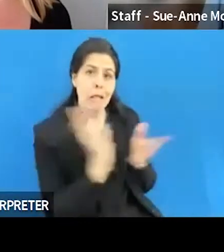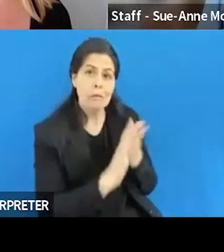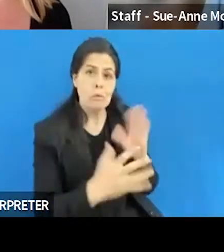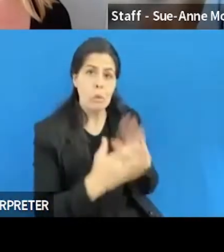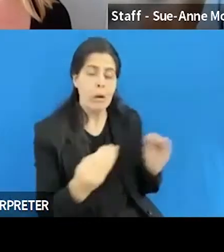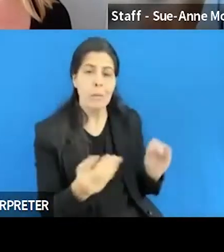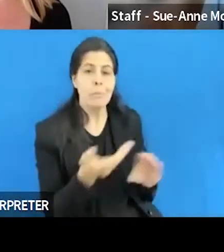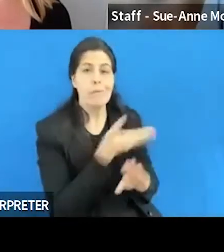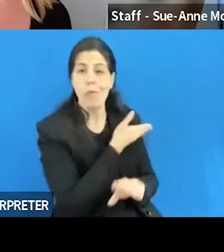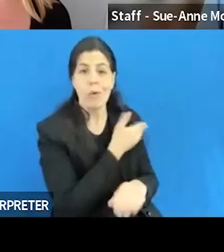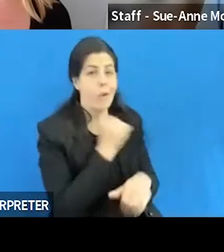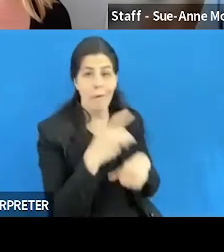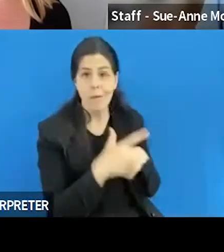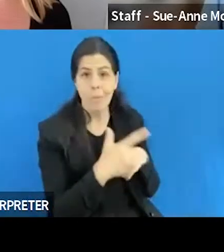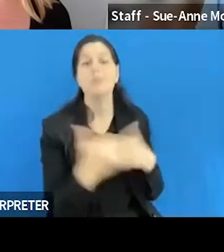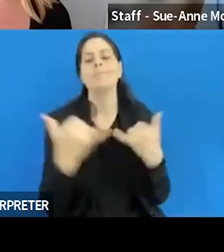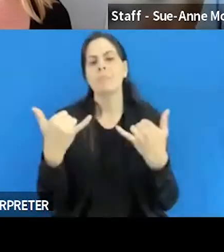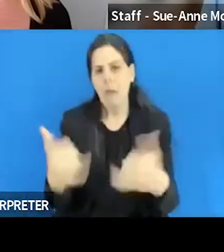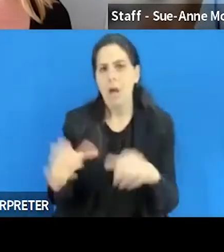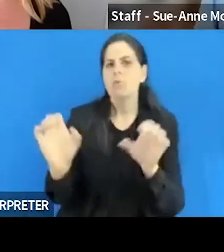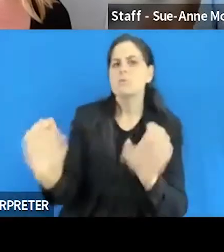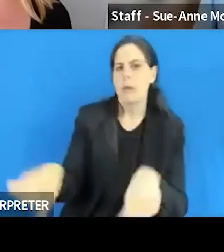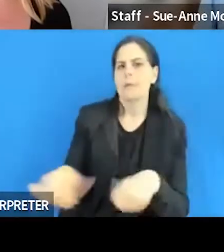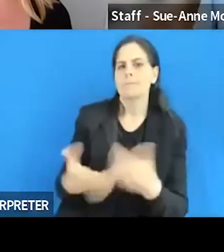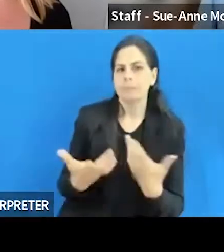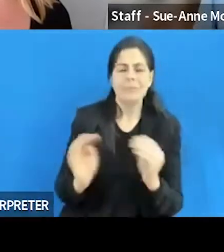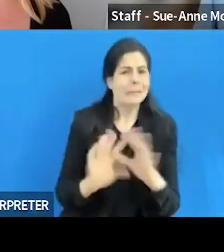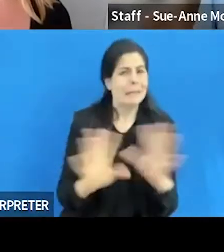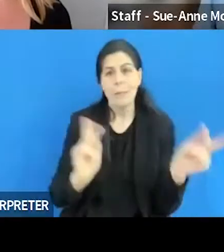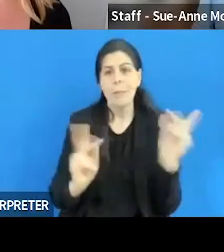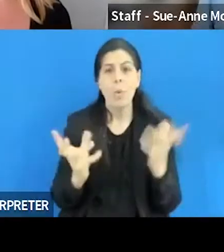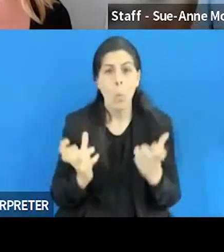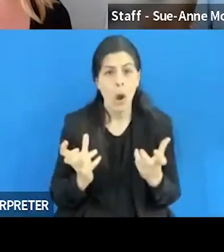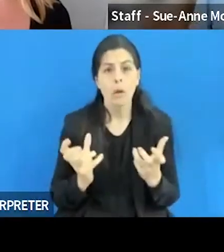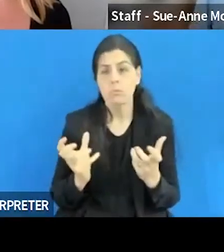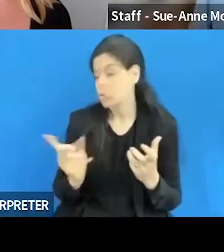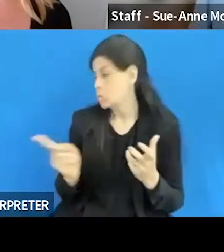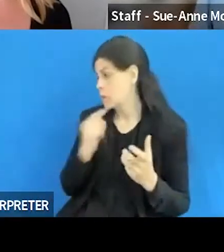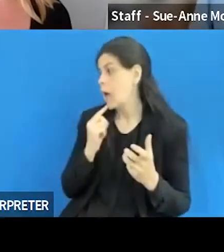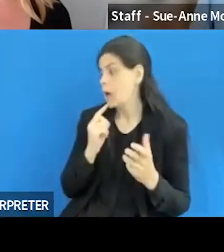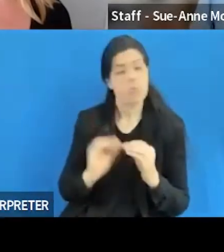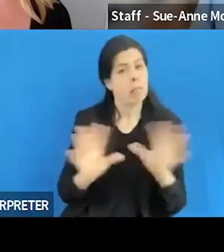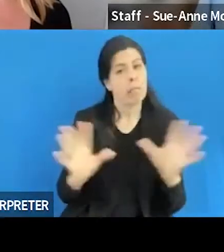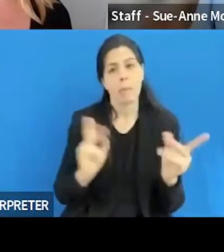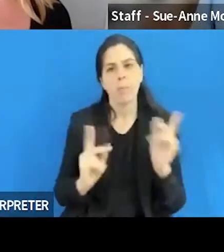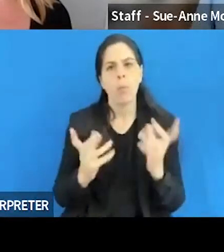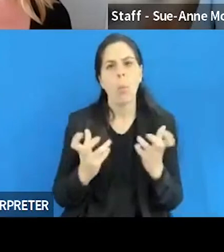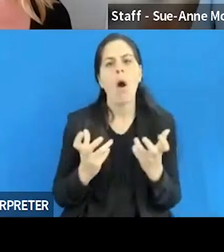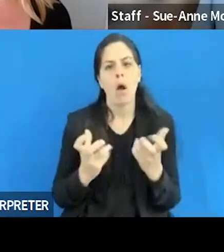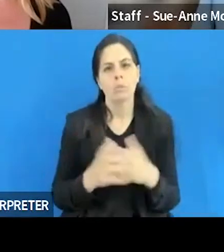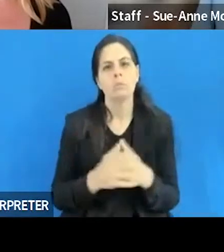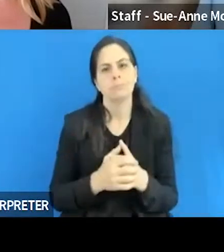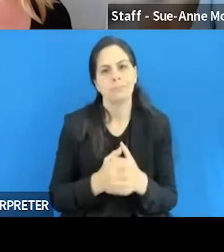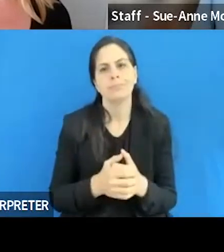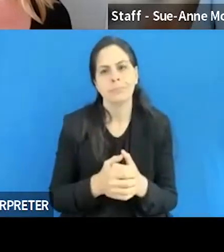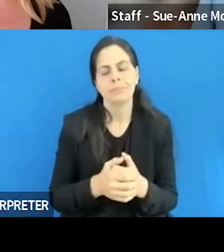clearly it's something that people want, you know? It is. I think the, - It is. the industry or the world. Well, you know, that's not what people want.